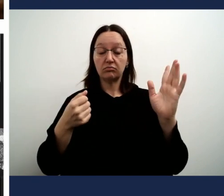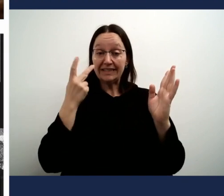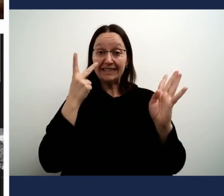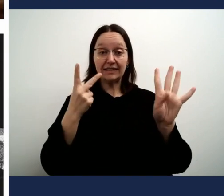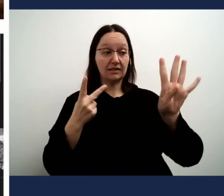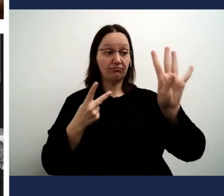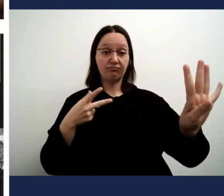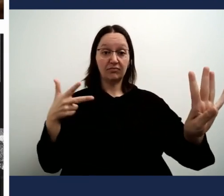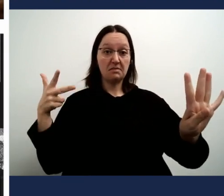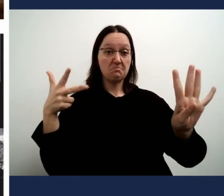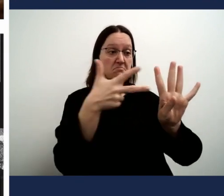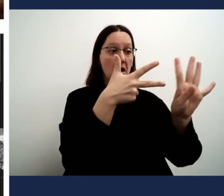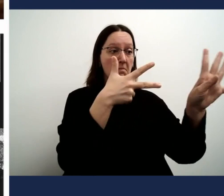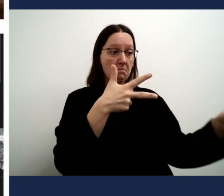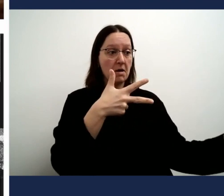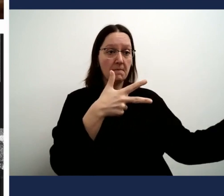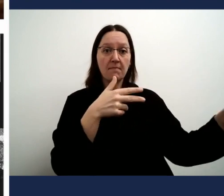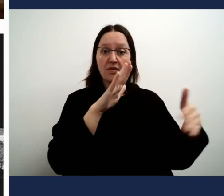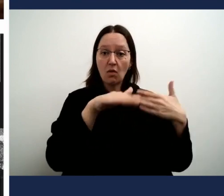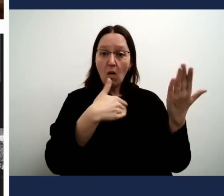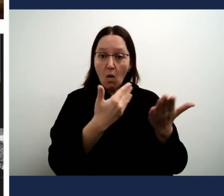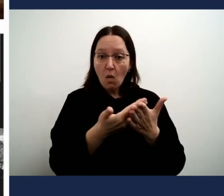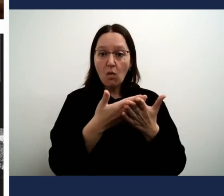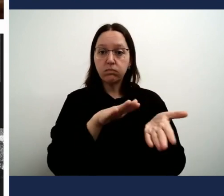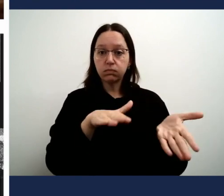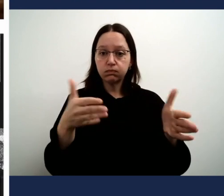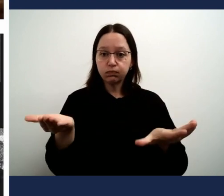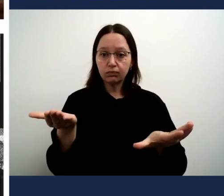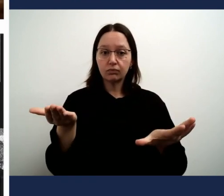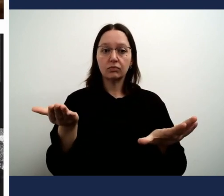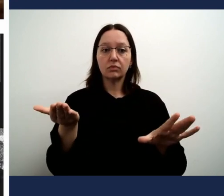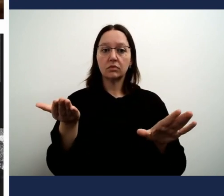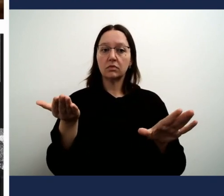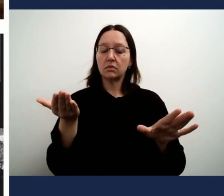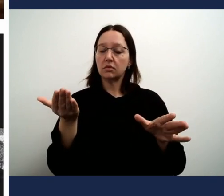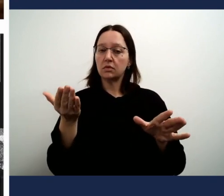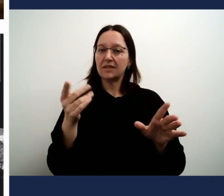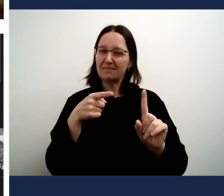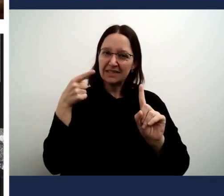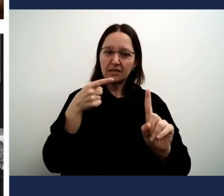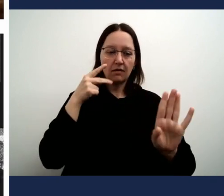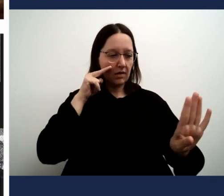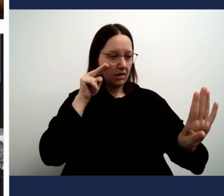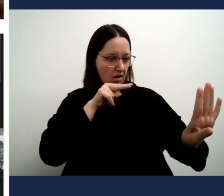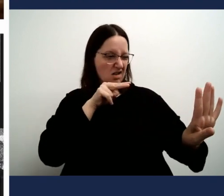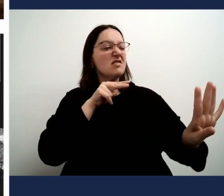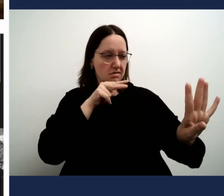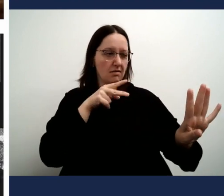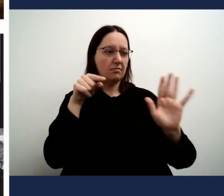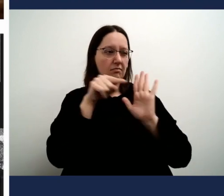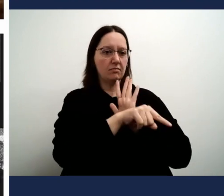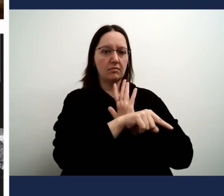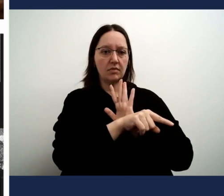violent hate crime against him. Another major hate crime against Sikhs happened in 2012. A white